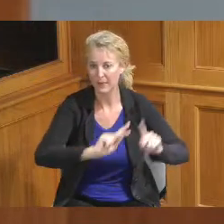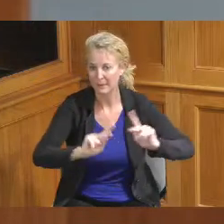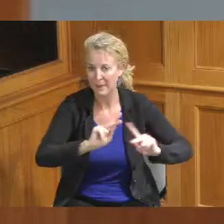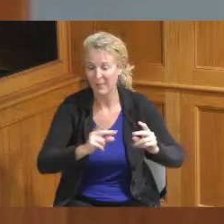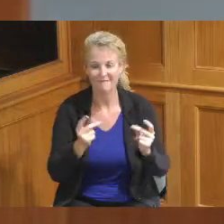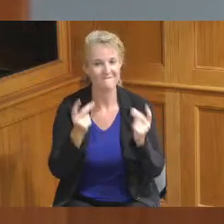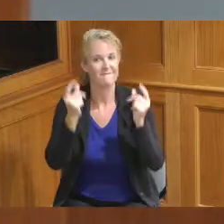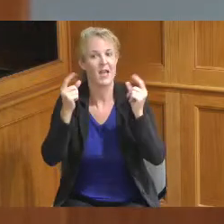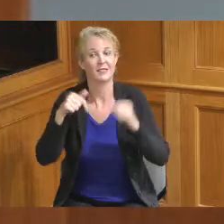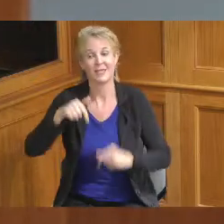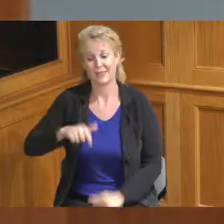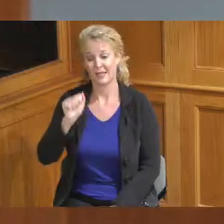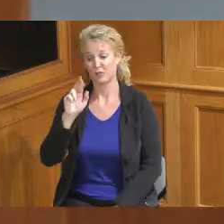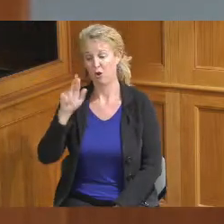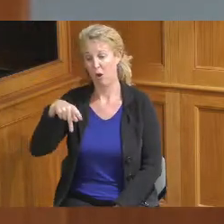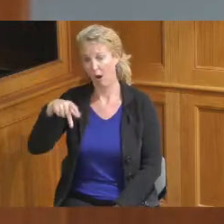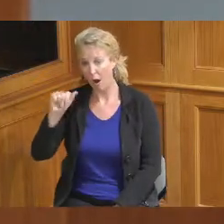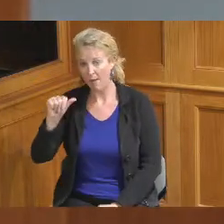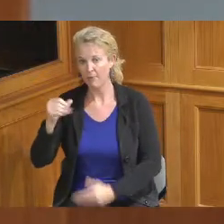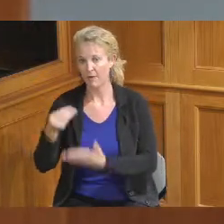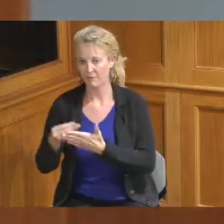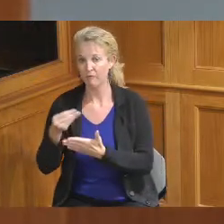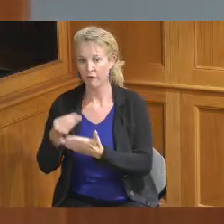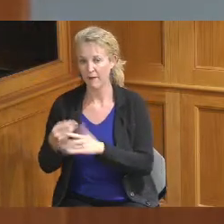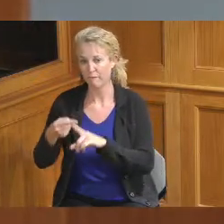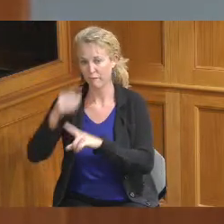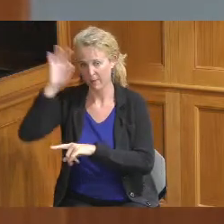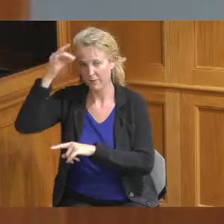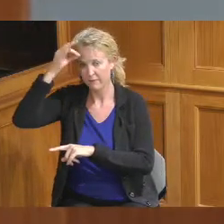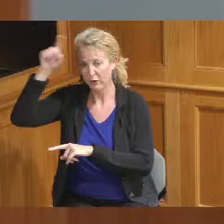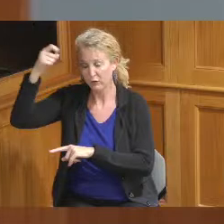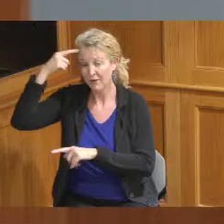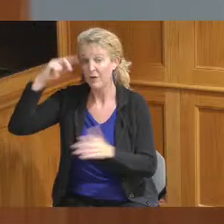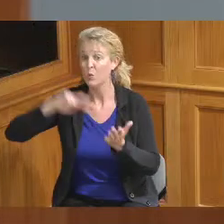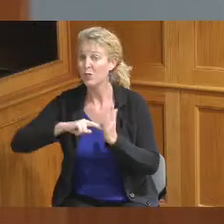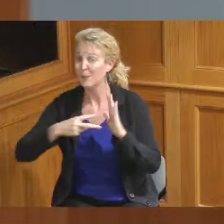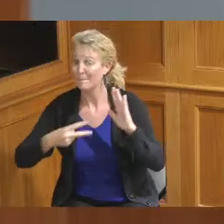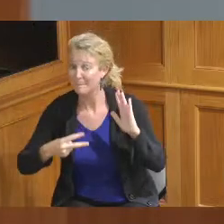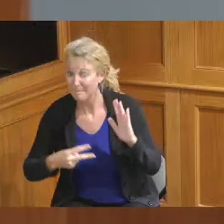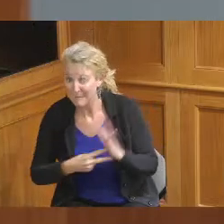are ARPA funds and because they're ARPA funds that means that we have to have them obligated right